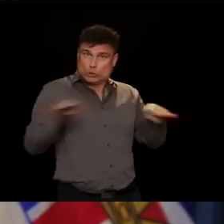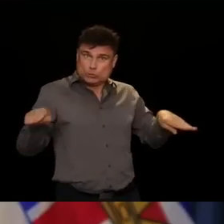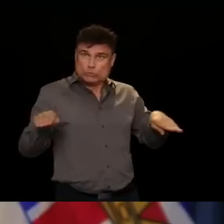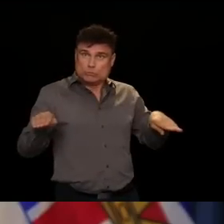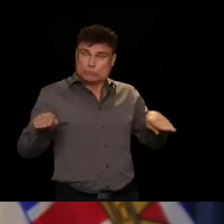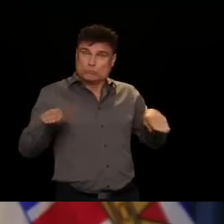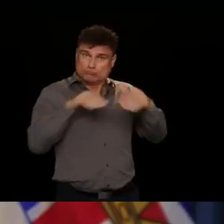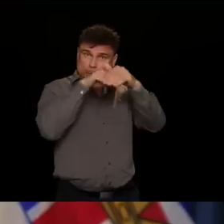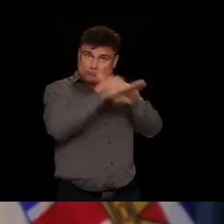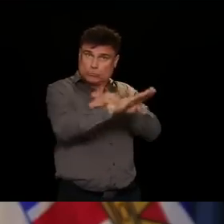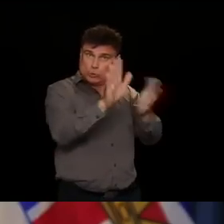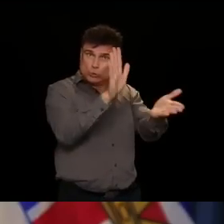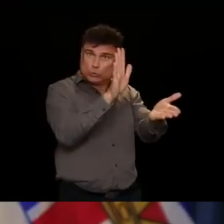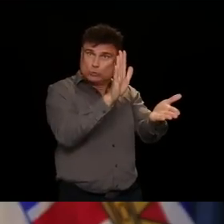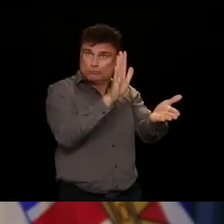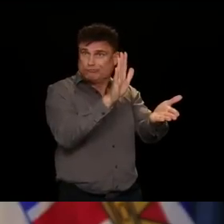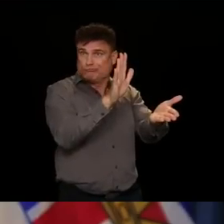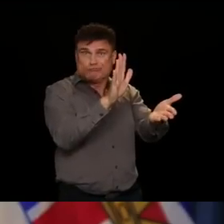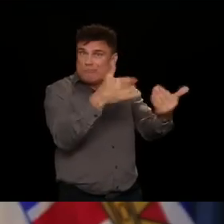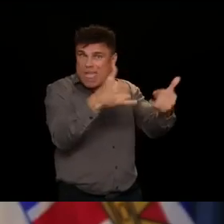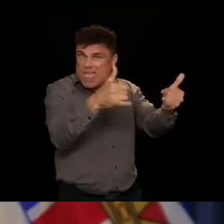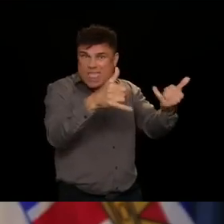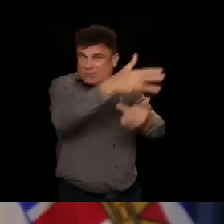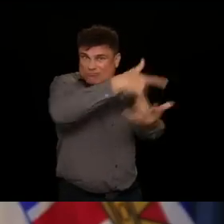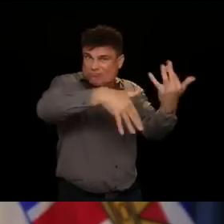, you need to be careful